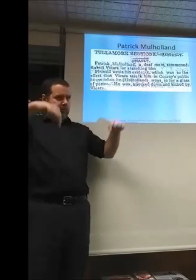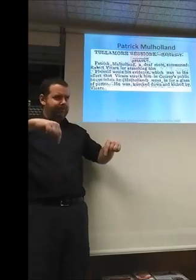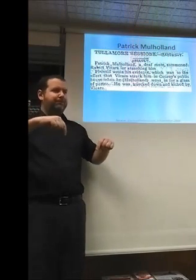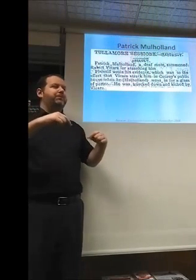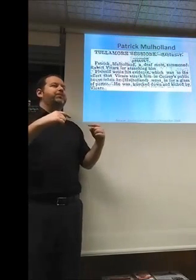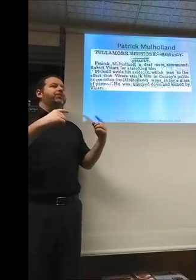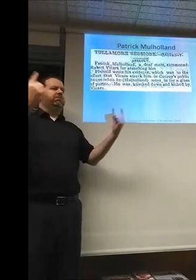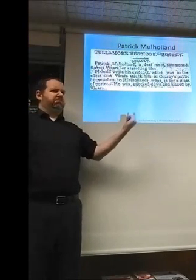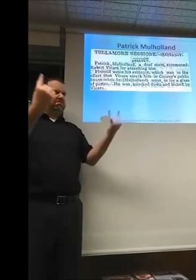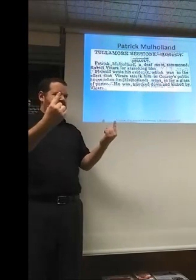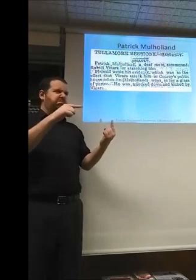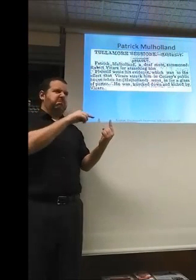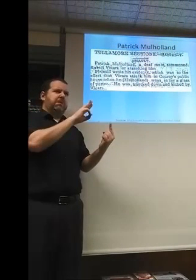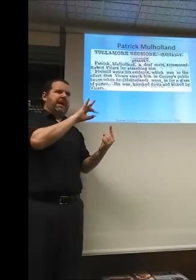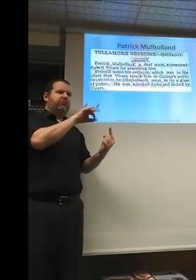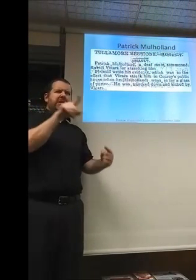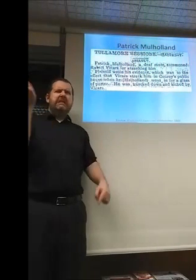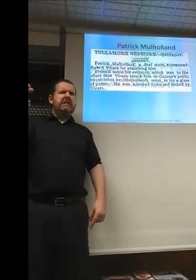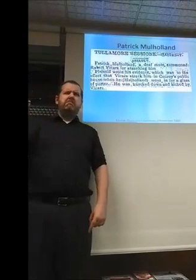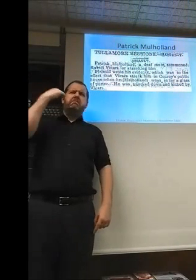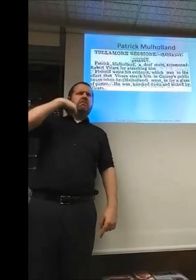it’s not really that clear but you can see the names just here.